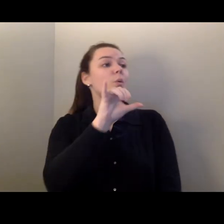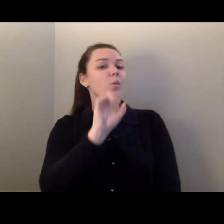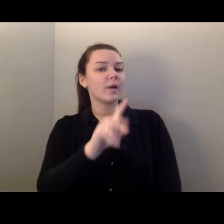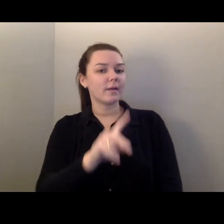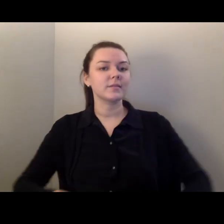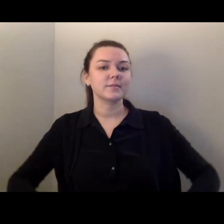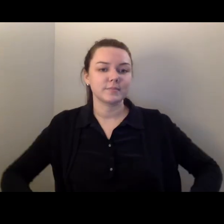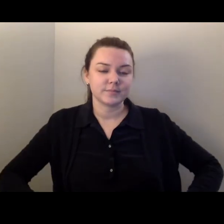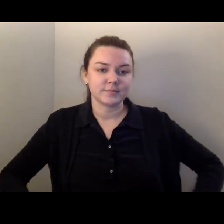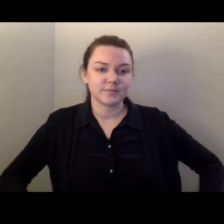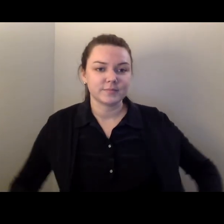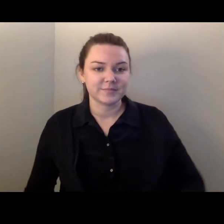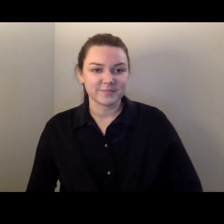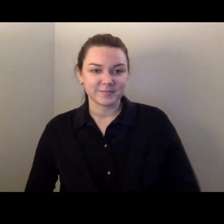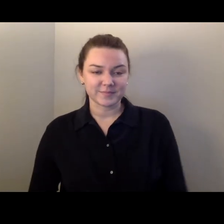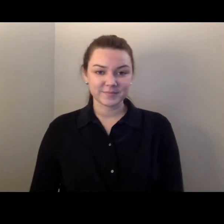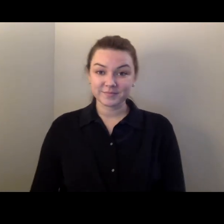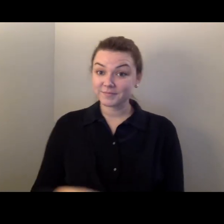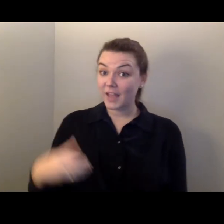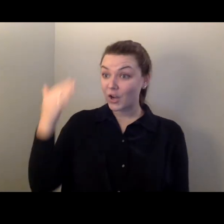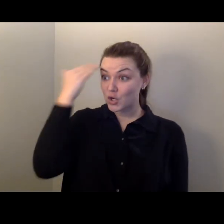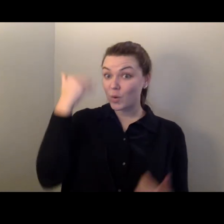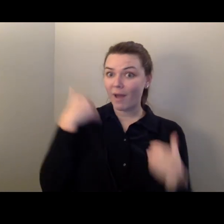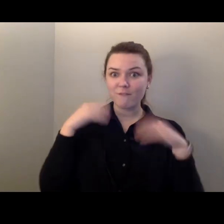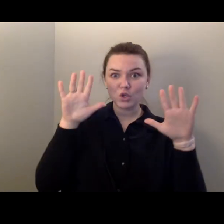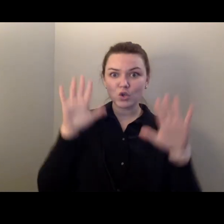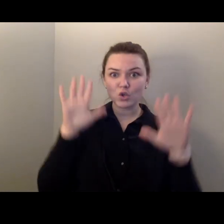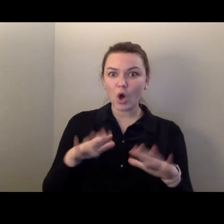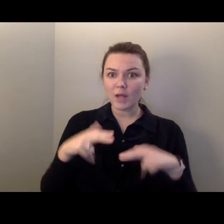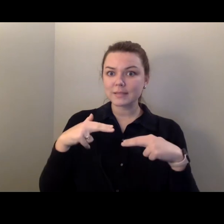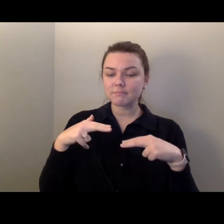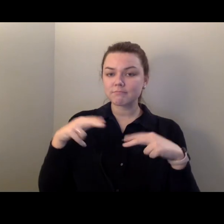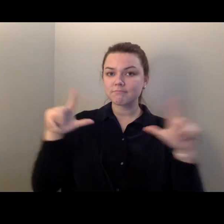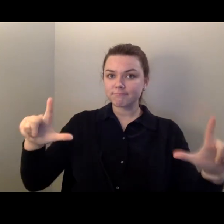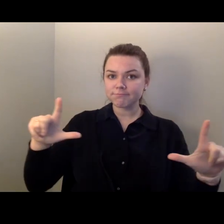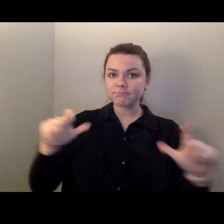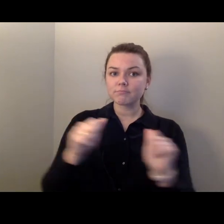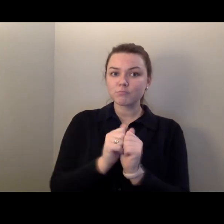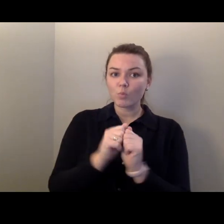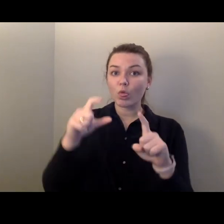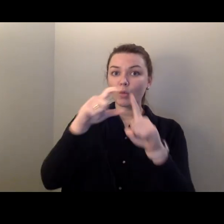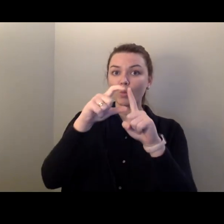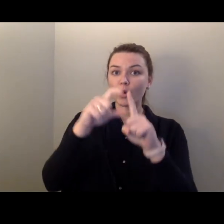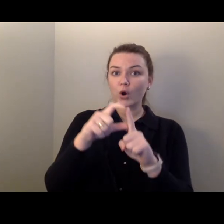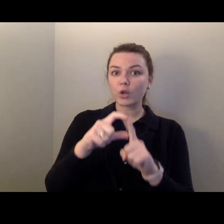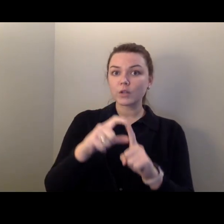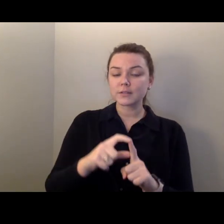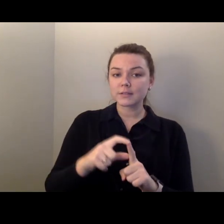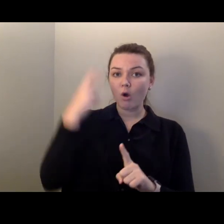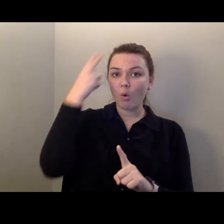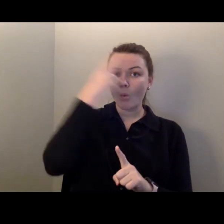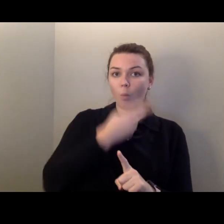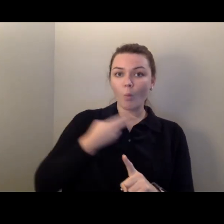[Kathy] I know you have an awesome slide with these Hawaiian words on them. - Just want to make sure that we can share that.